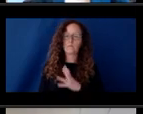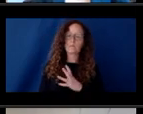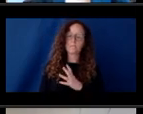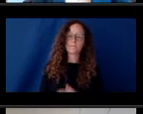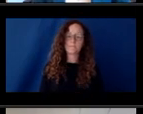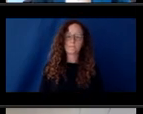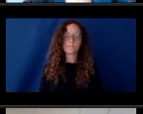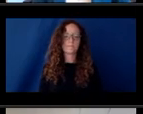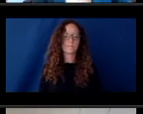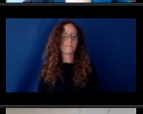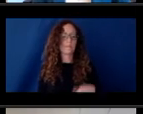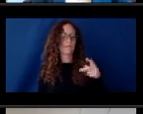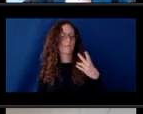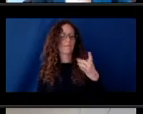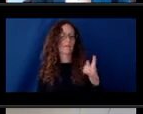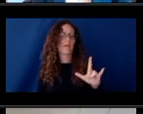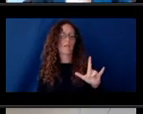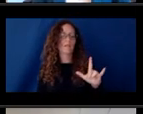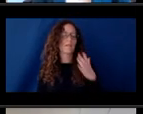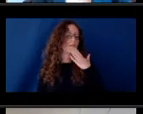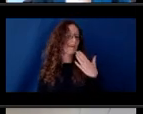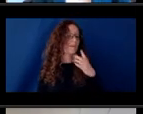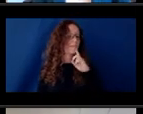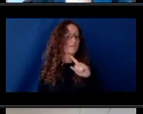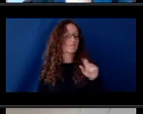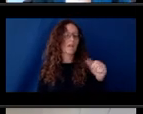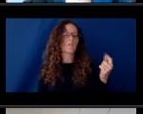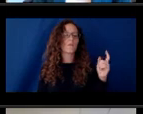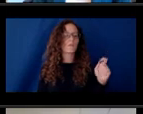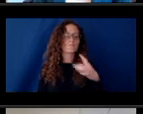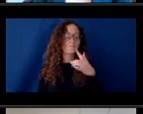Thank you for that answer. So, this is another interesting question, it’s asking,